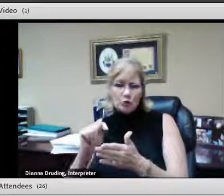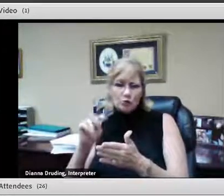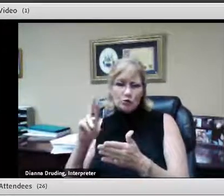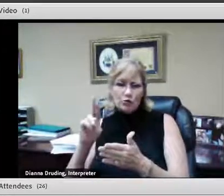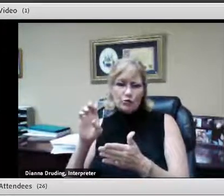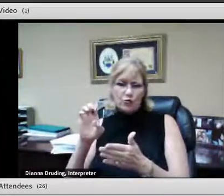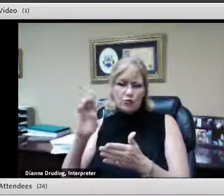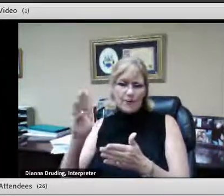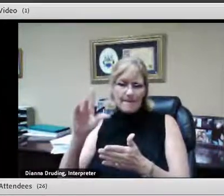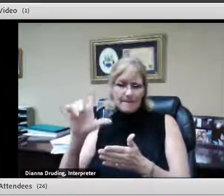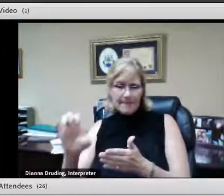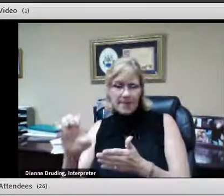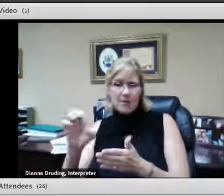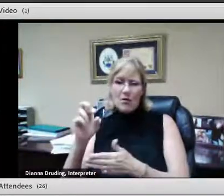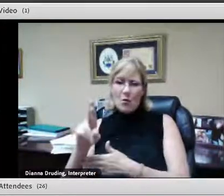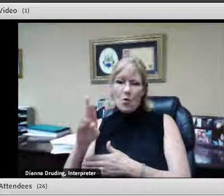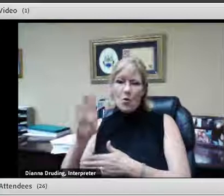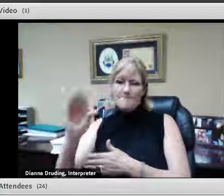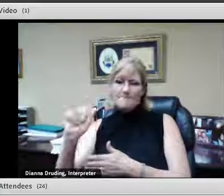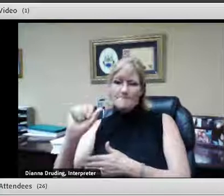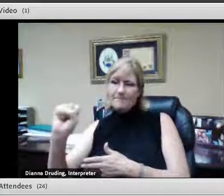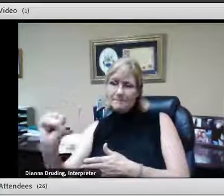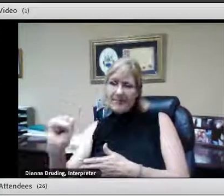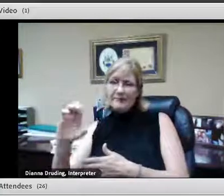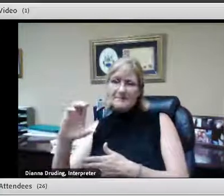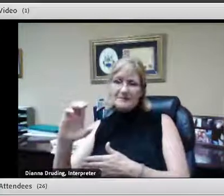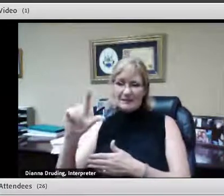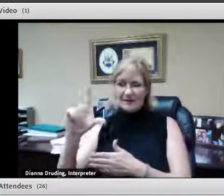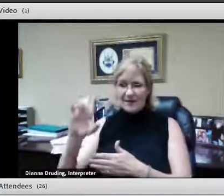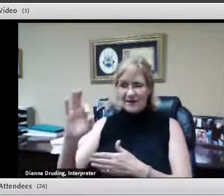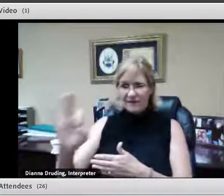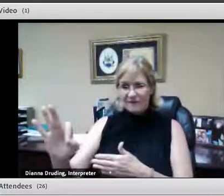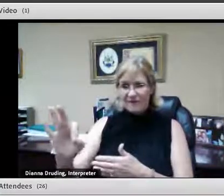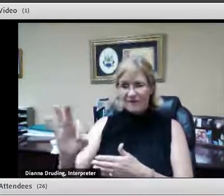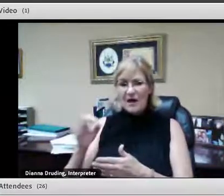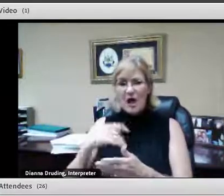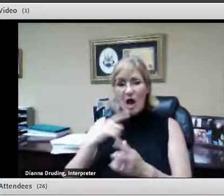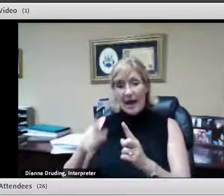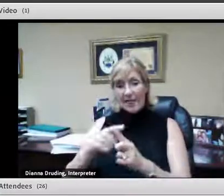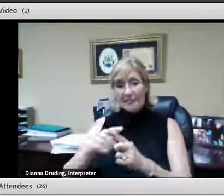and same thing with the bass clef. And then you make a life-sized staff.